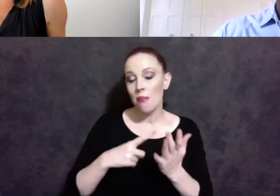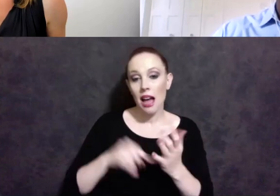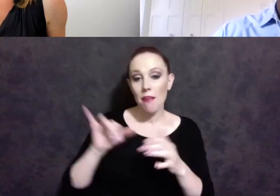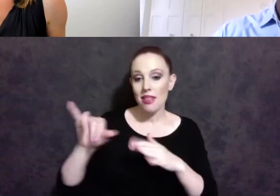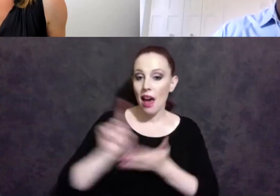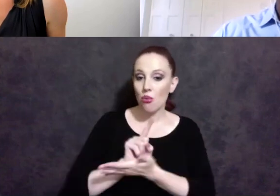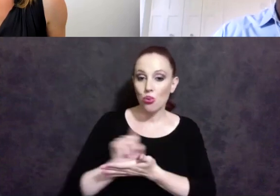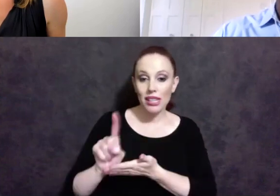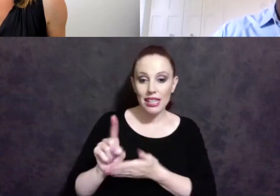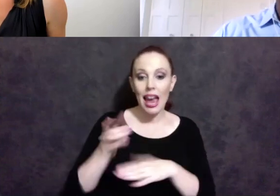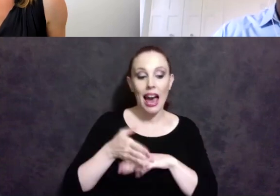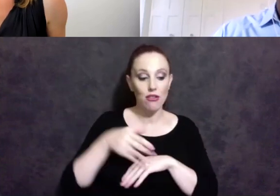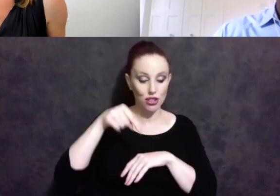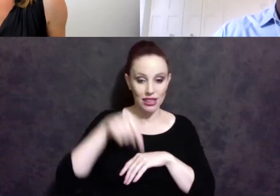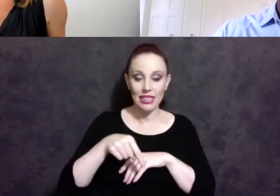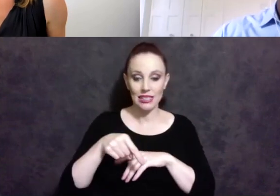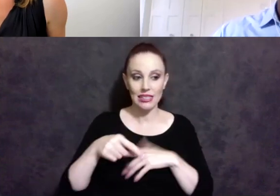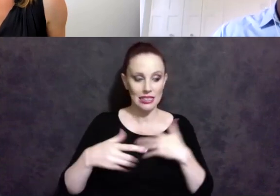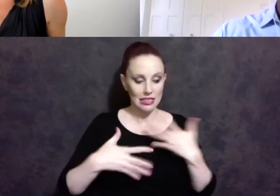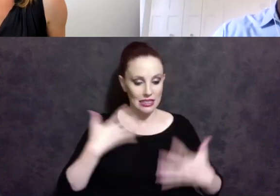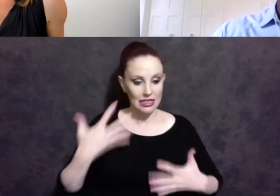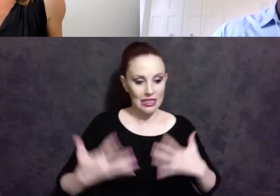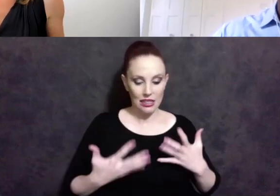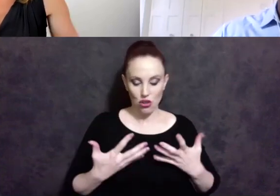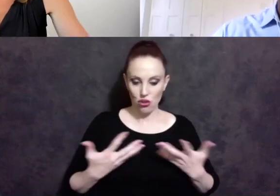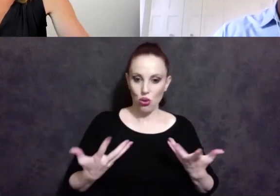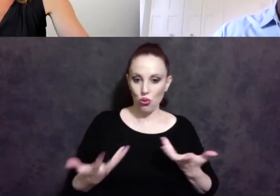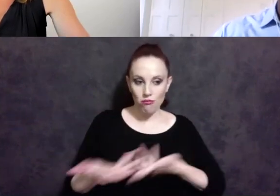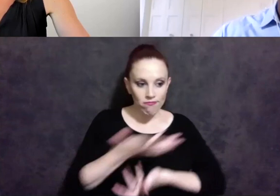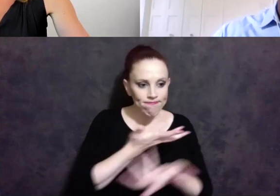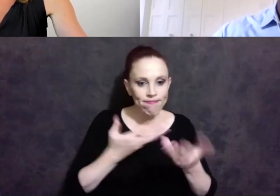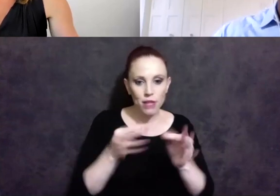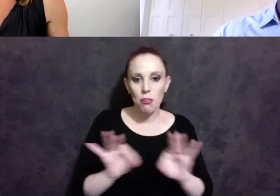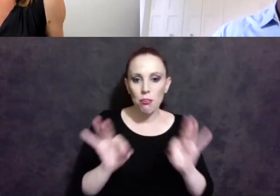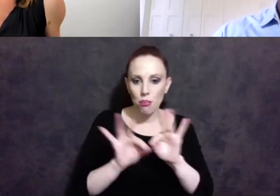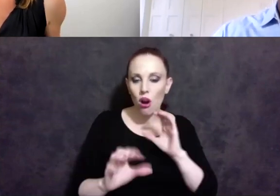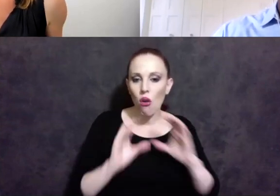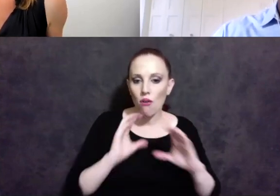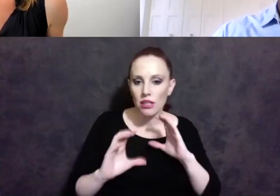period of time where, you know, you have engaged in these critical conversations. When you